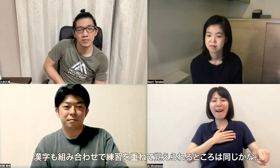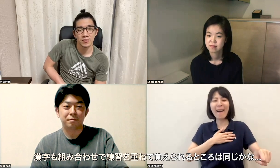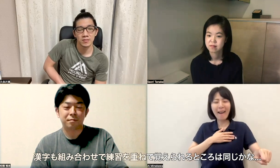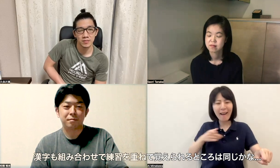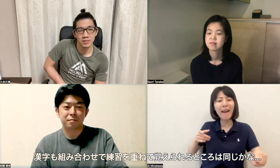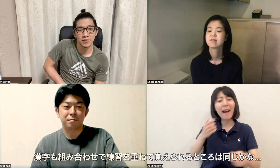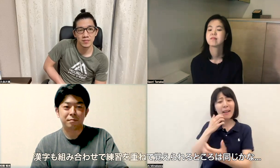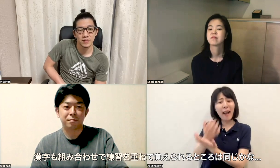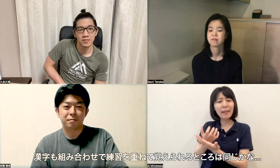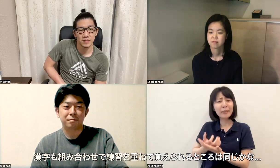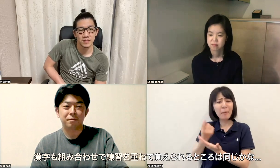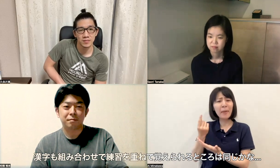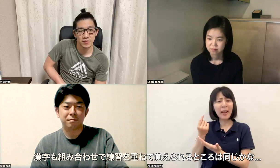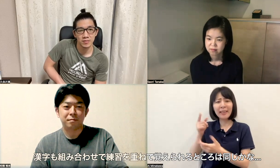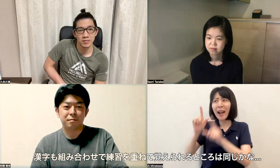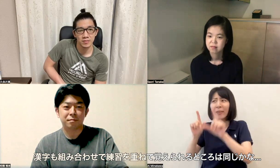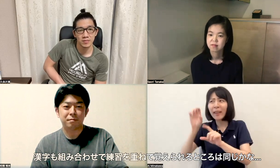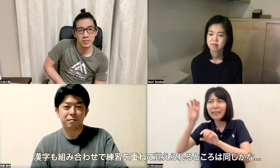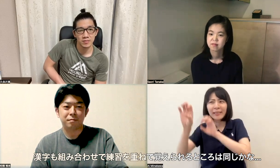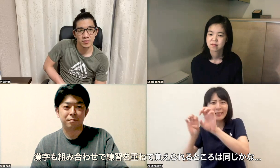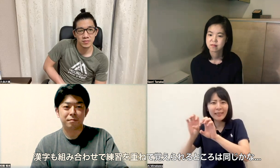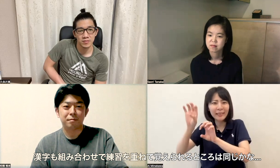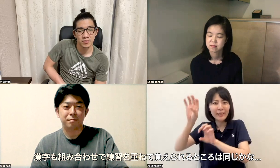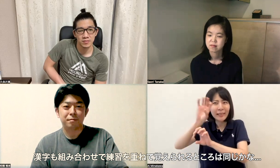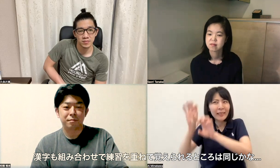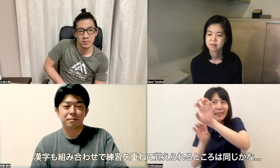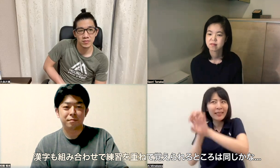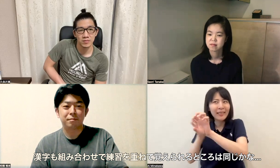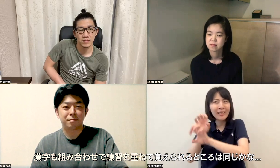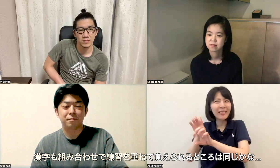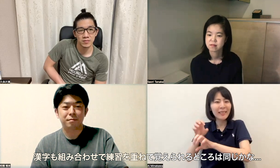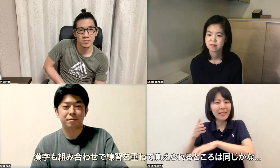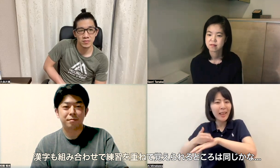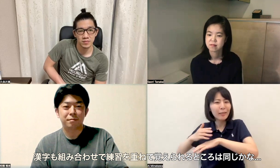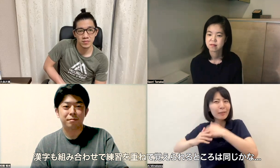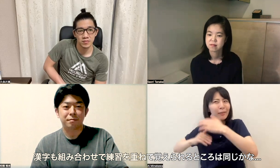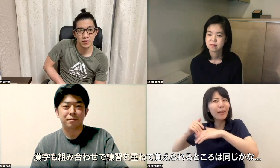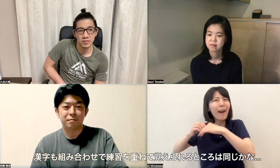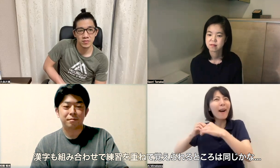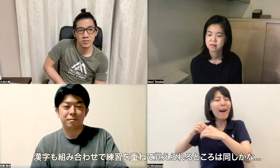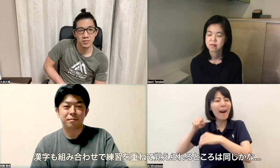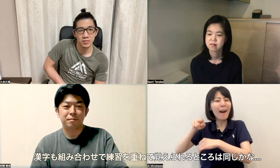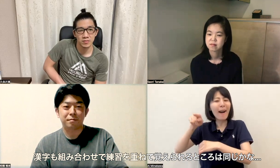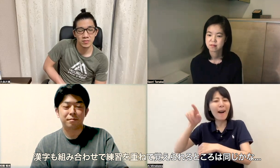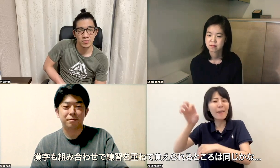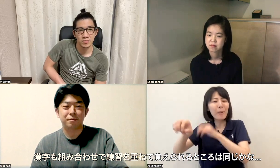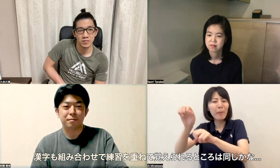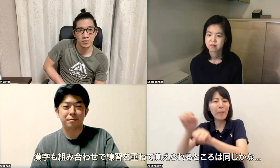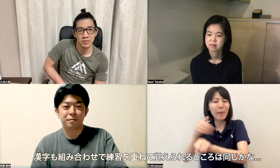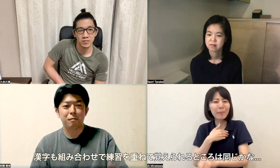It seems the same with Kanji, as we can memorize them by practicing combinations...